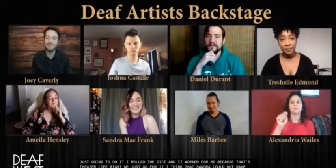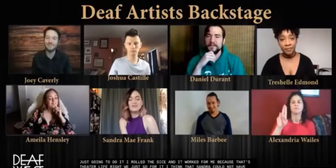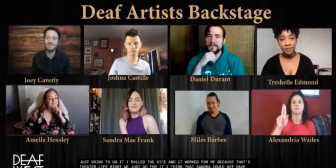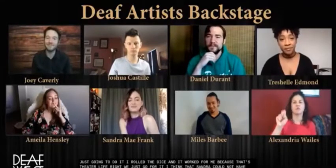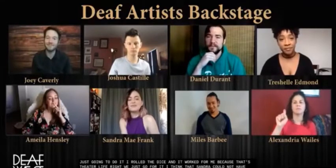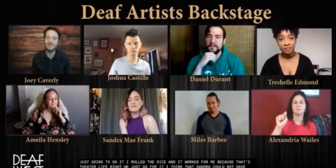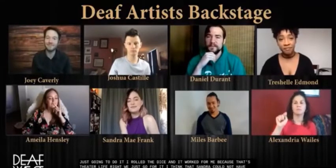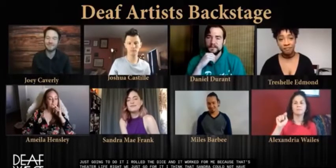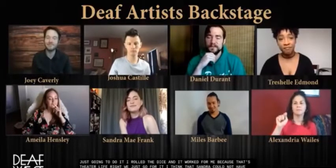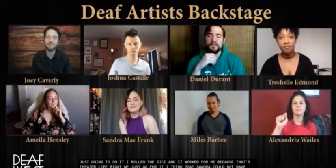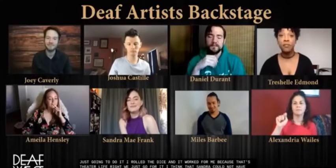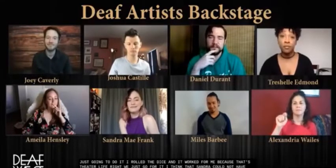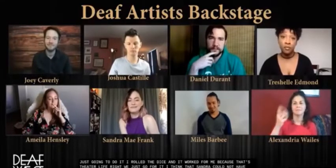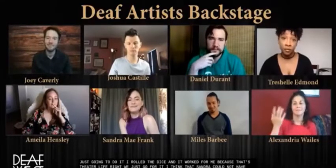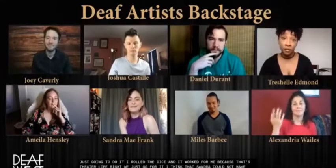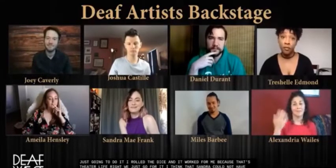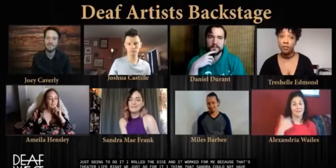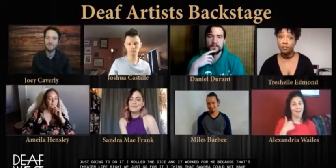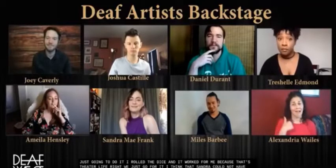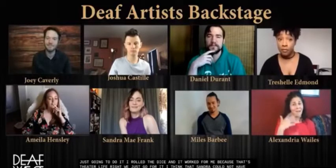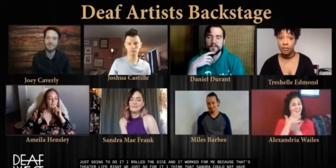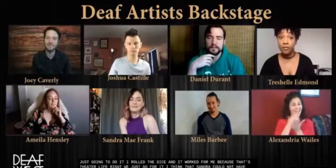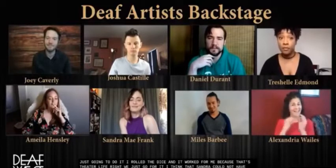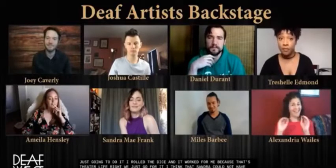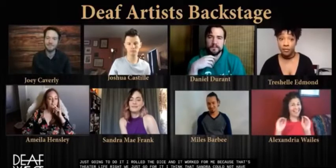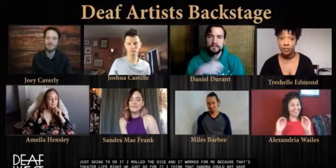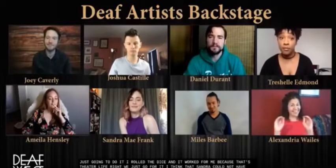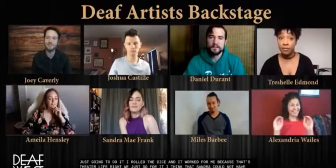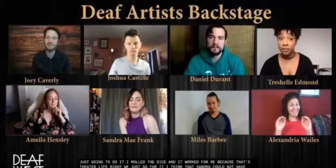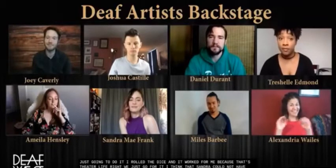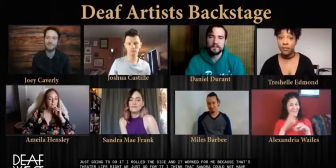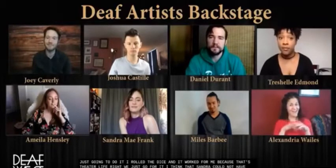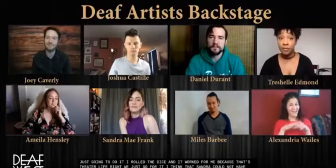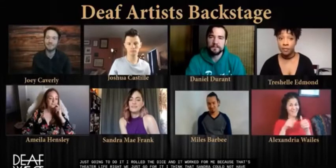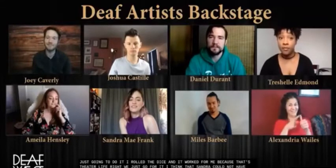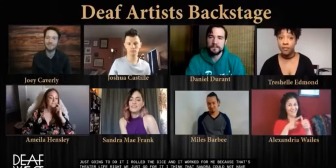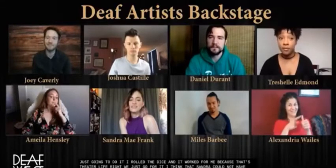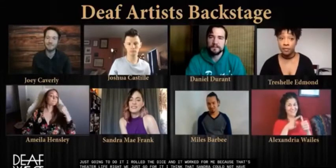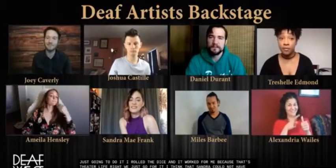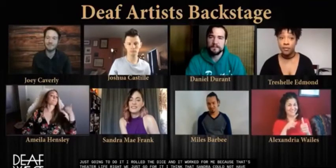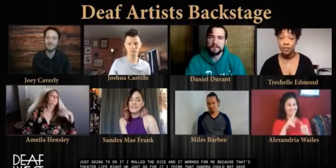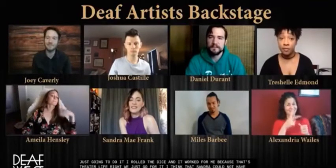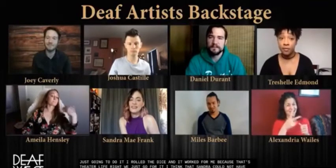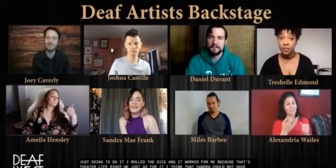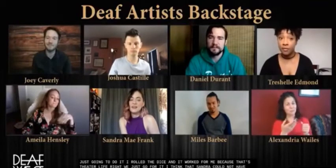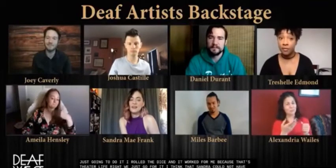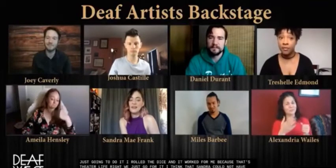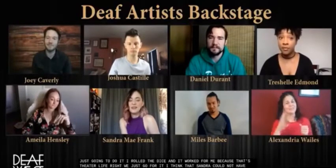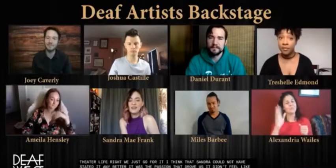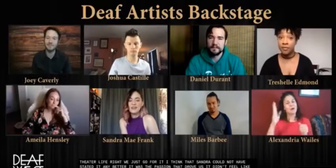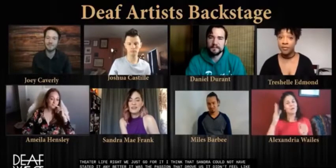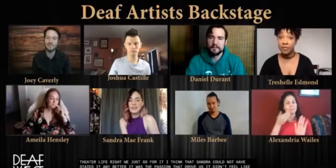Alexandria: It was simple for me all it took was trust. I wasn't earning anything in the beginning.